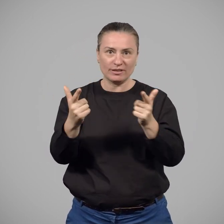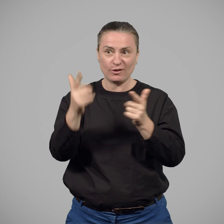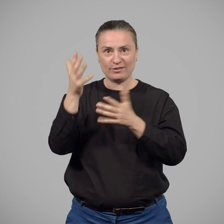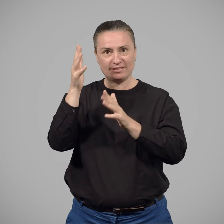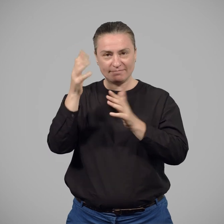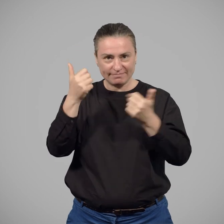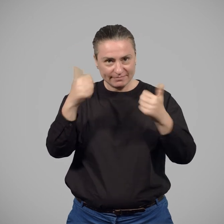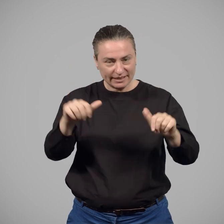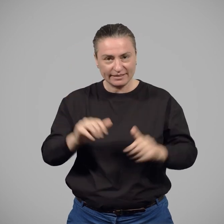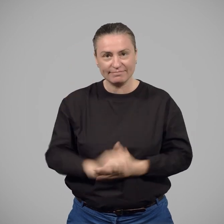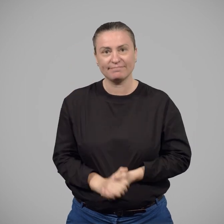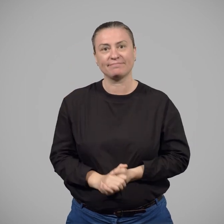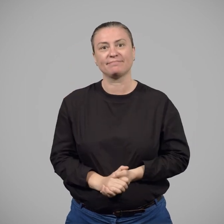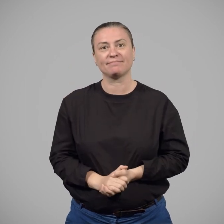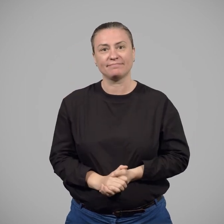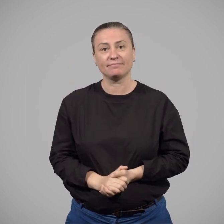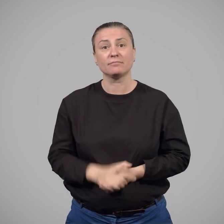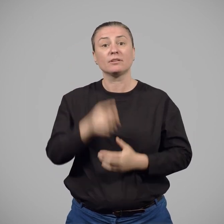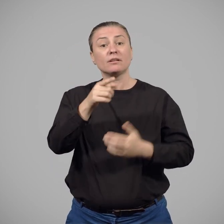in their first language, Auslan.